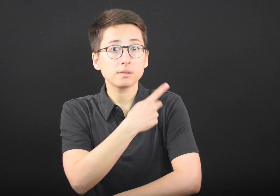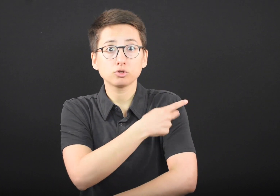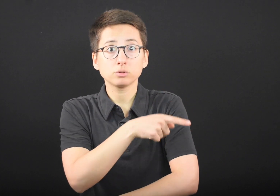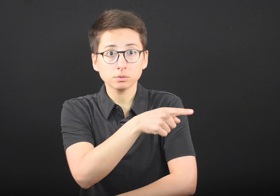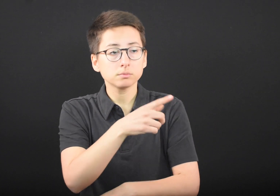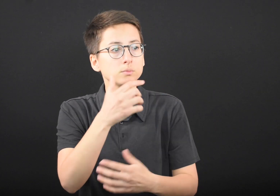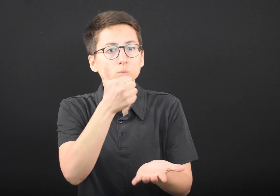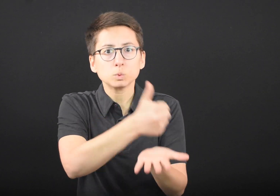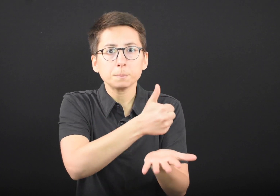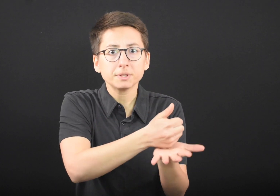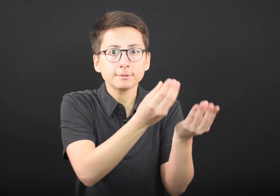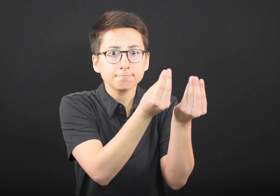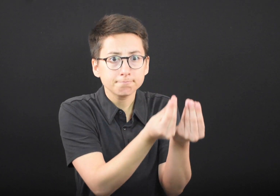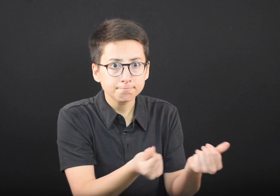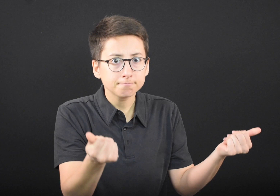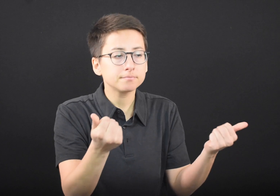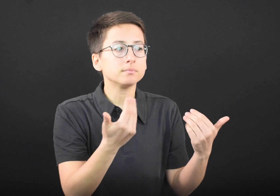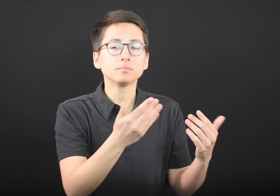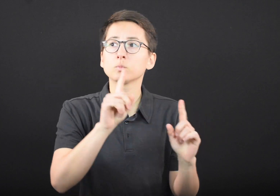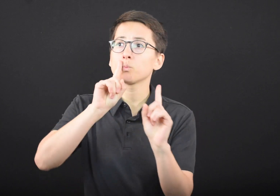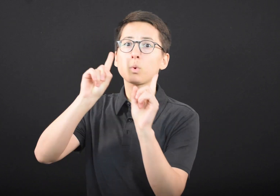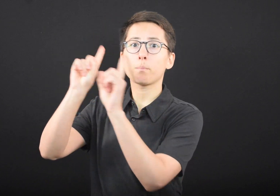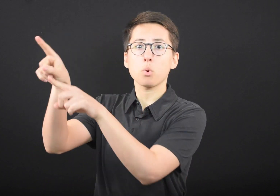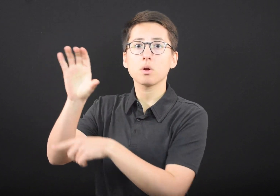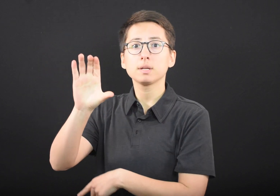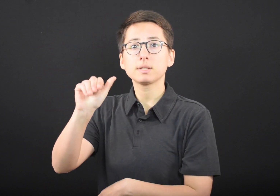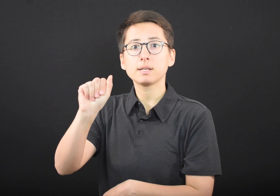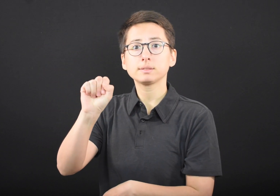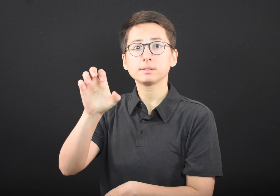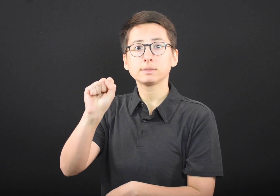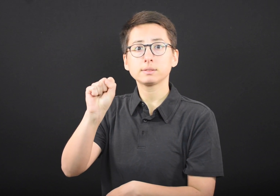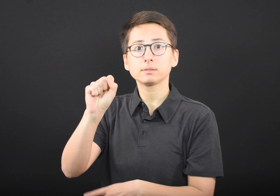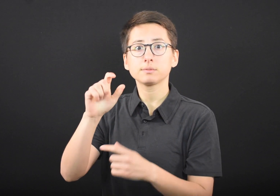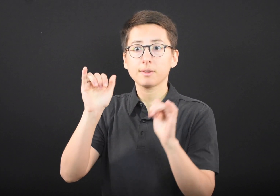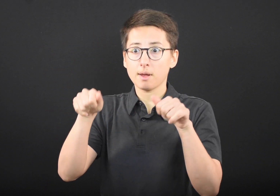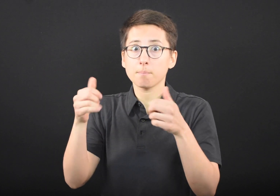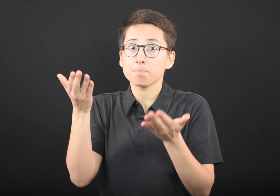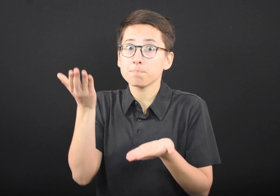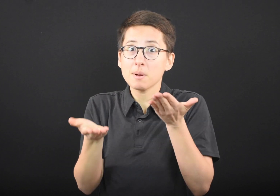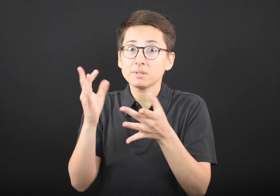treat them appropriately, and report cases that may be related to the vaccine.